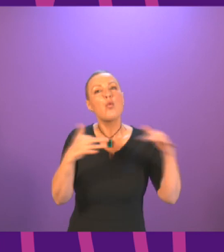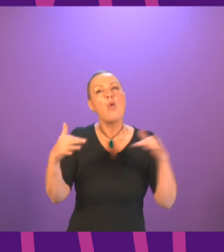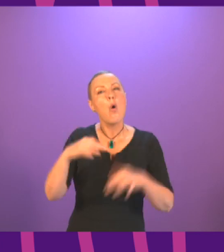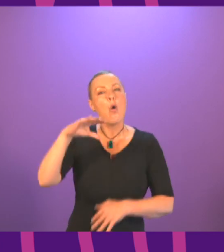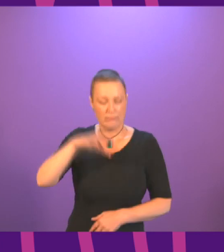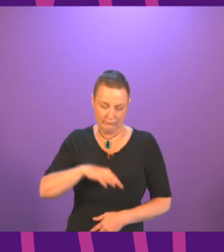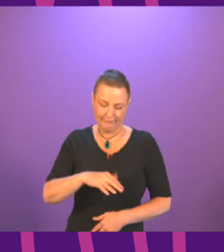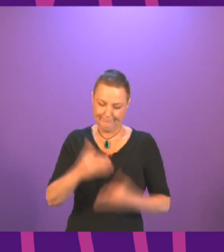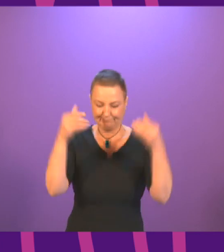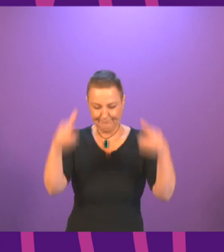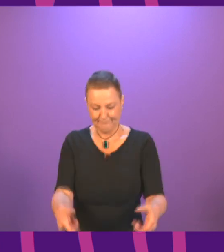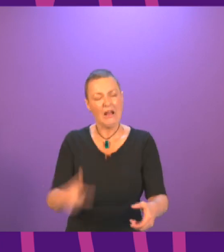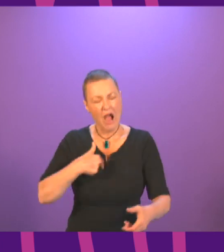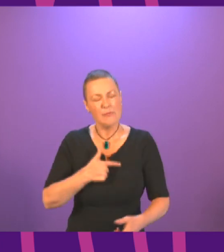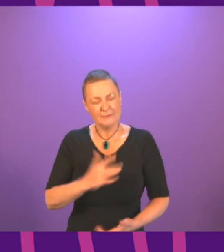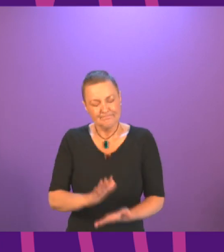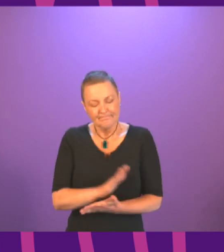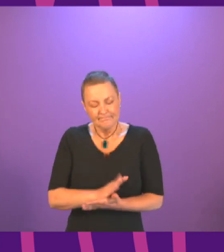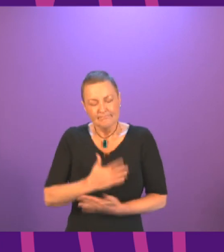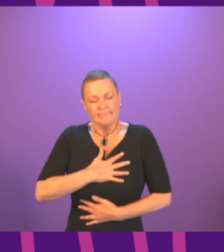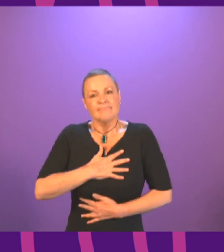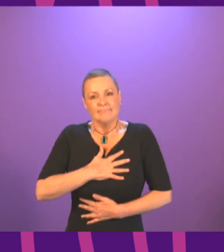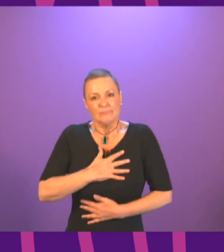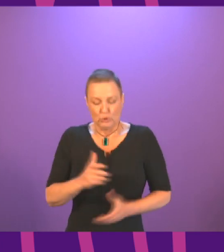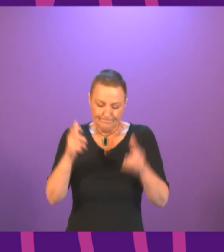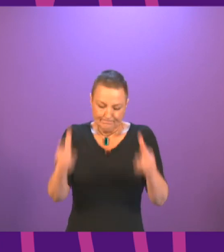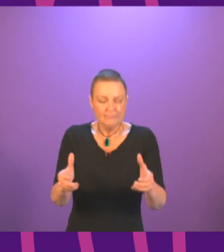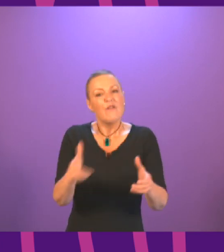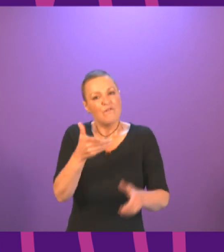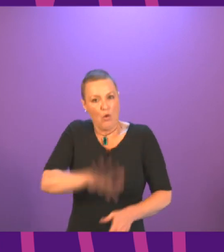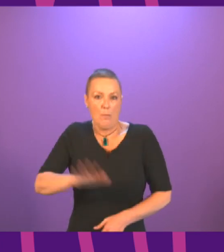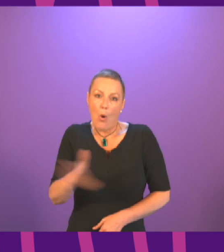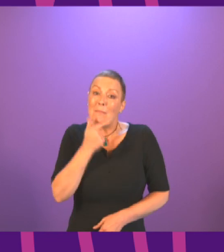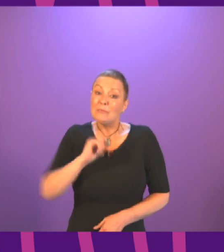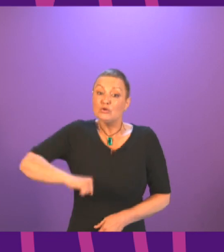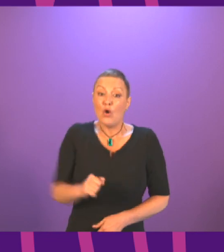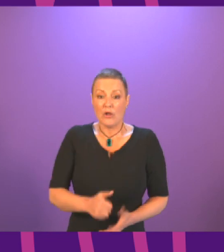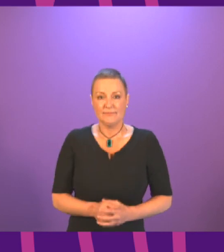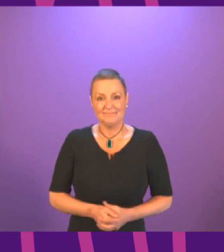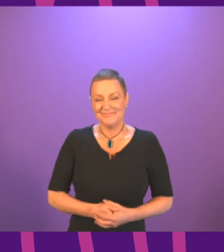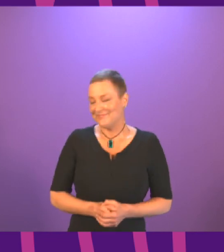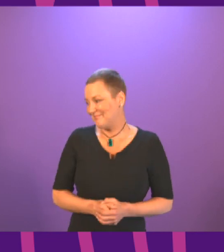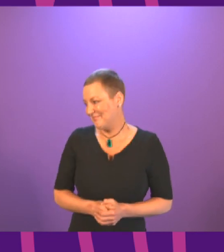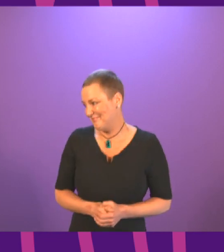at Edinburgh castle, and I will be deeply privileged to do so.